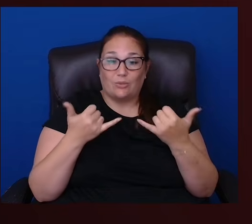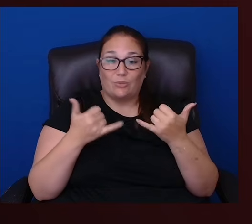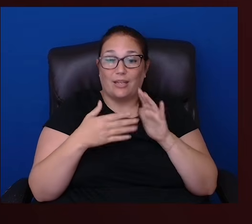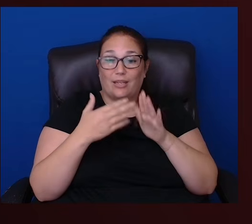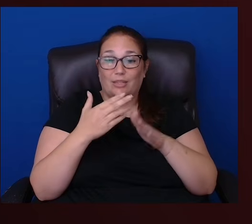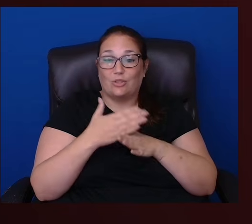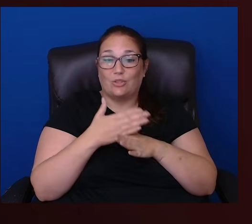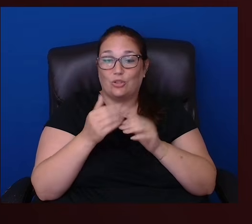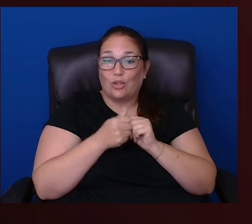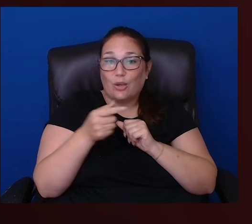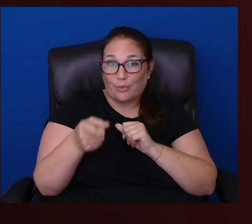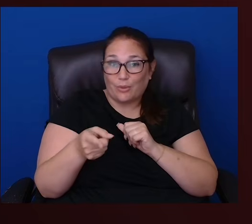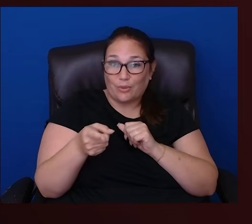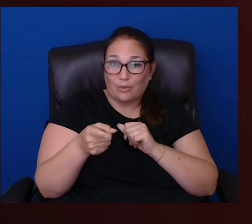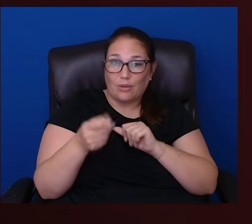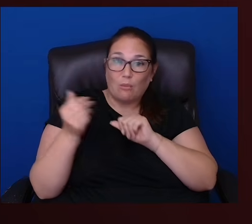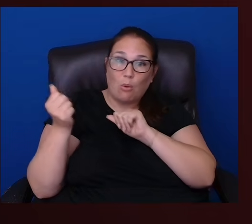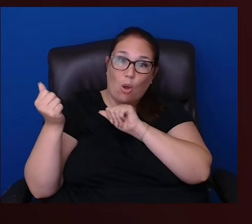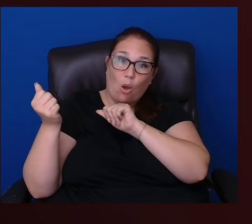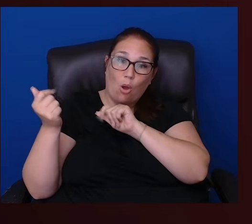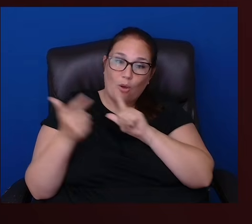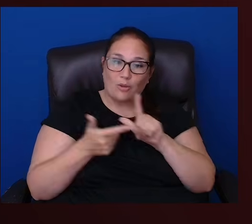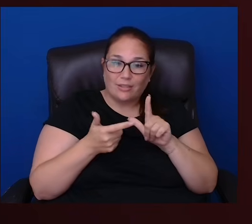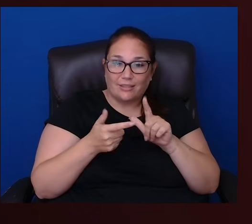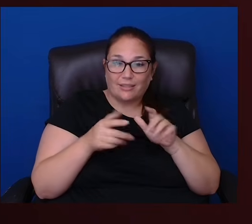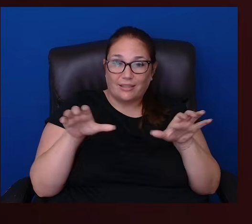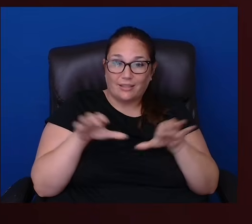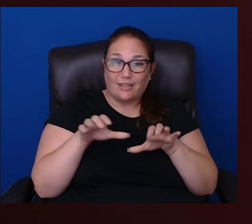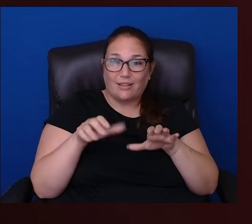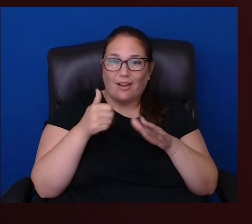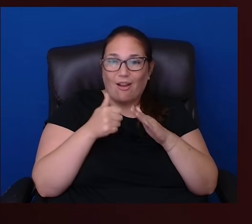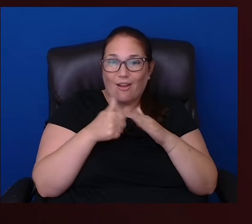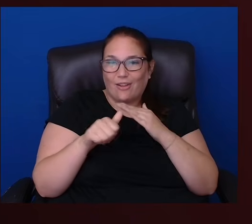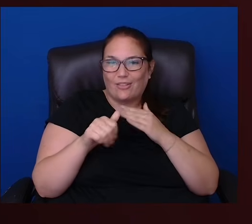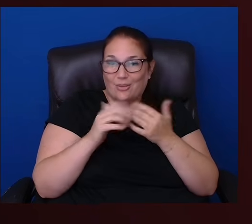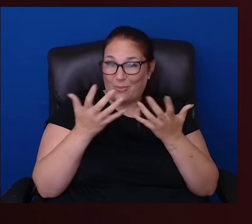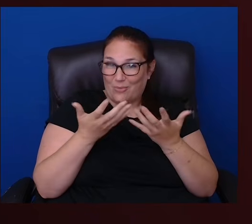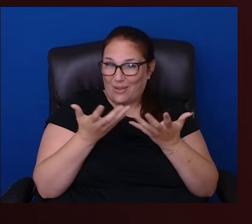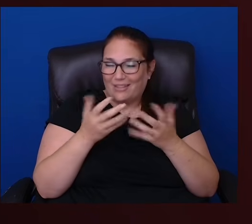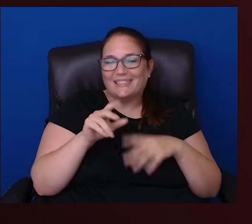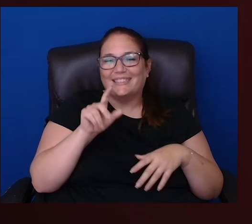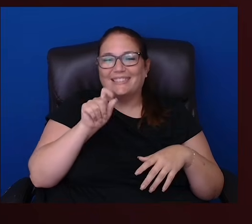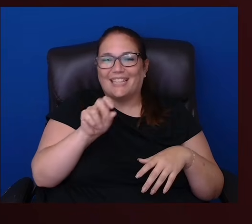the fact that all of these things can be done in .NET, and we're going to show you the ways and what we've